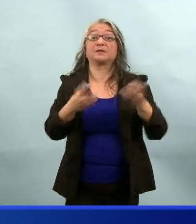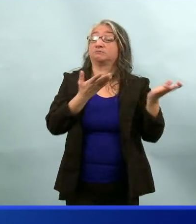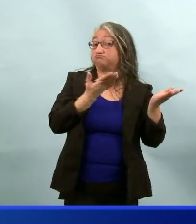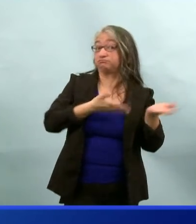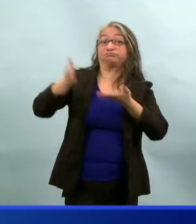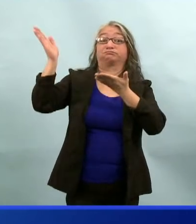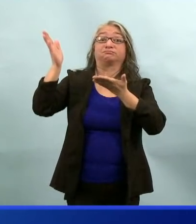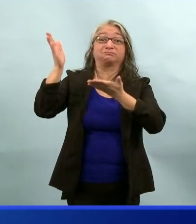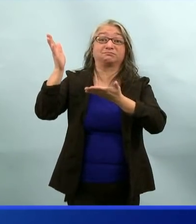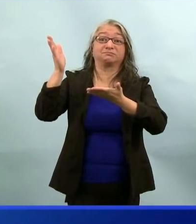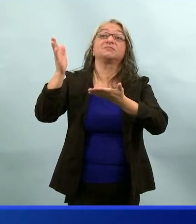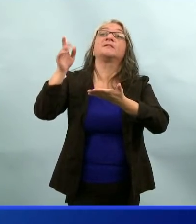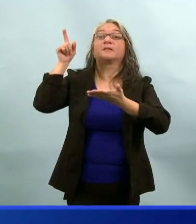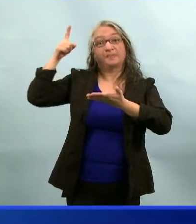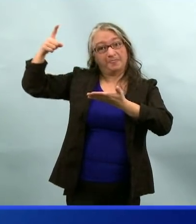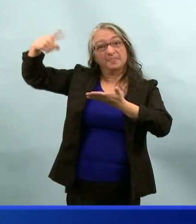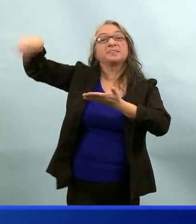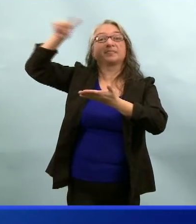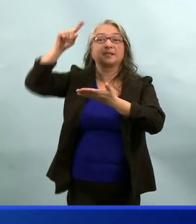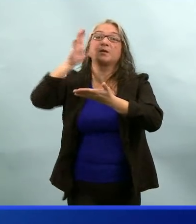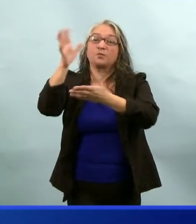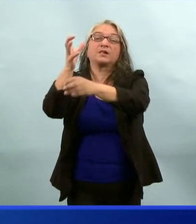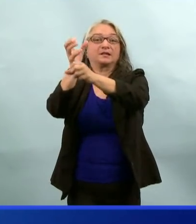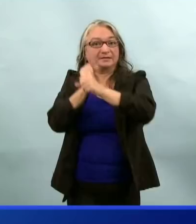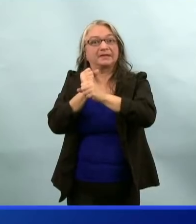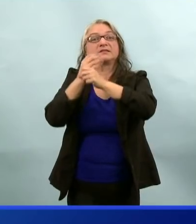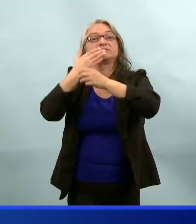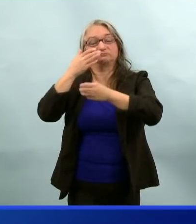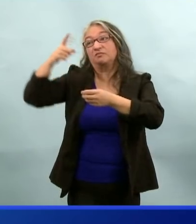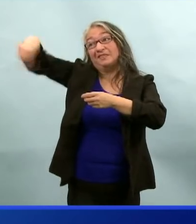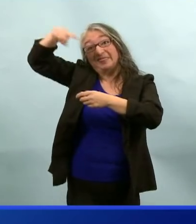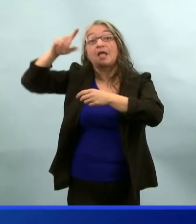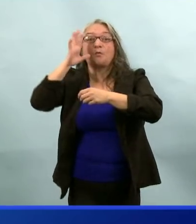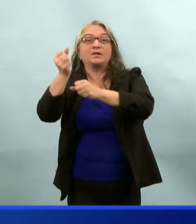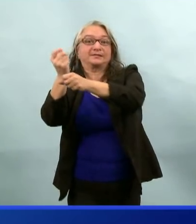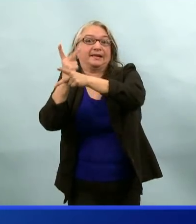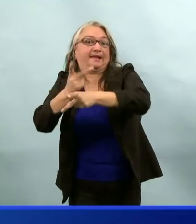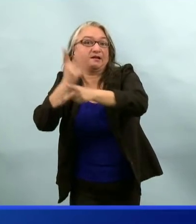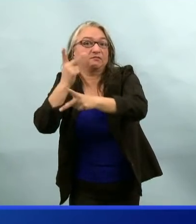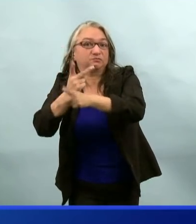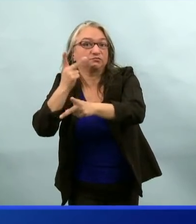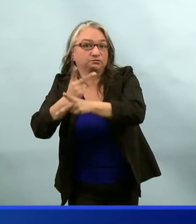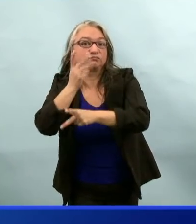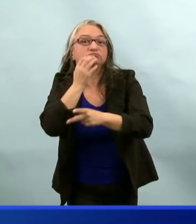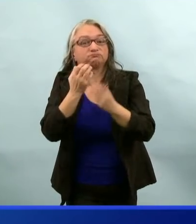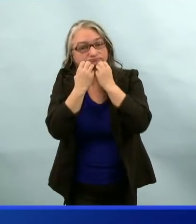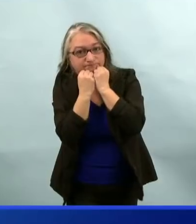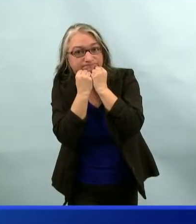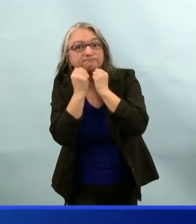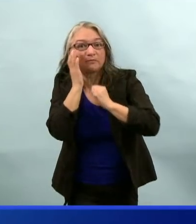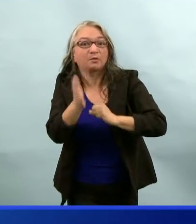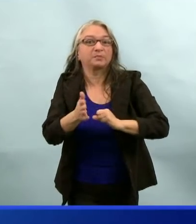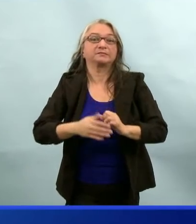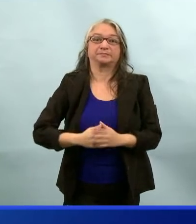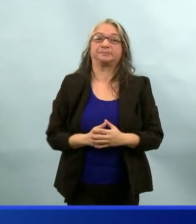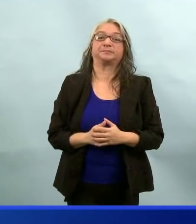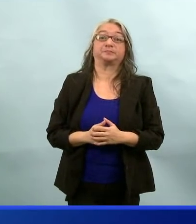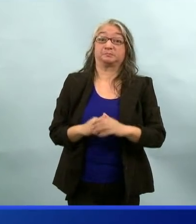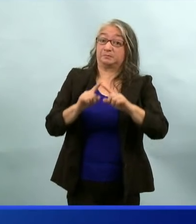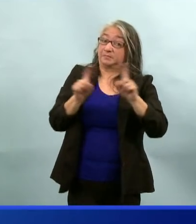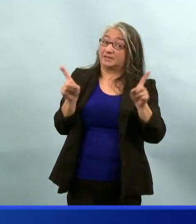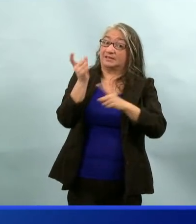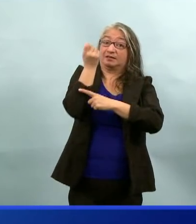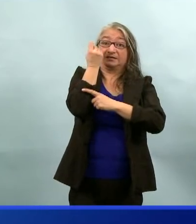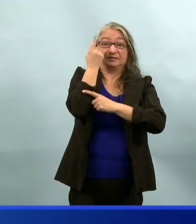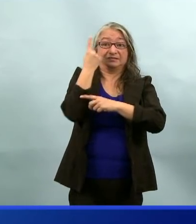the toll it has on them and their family in order to be able to continue to support them in prior